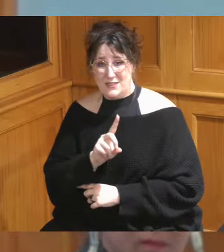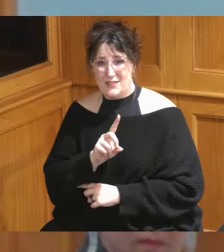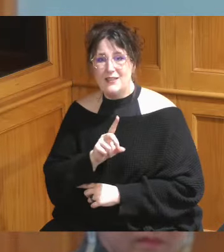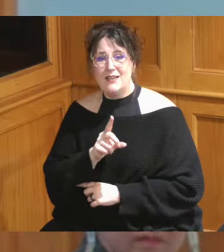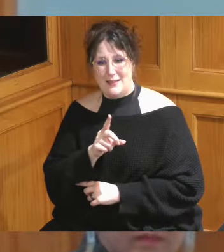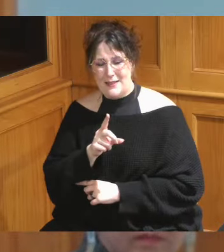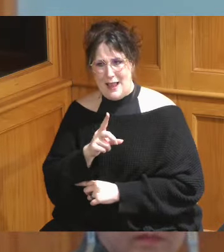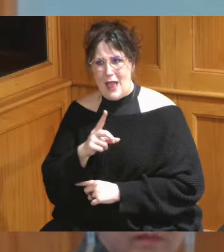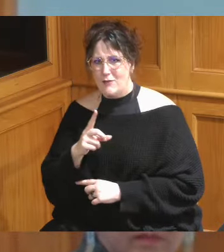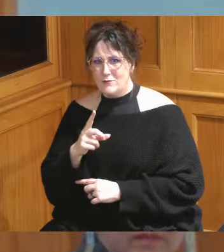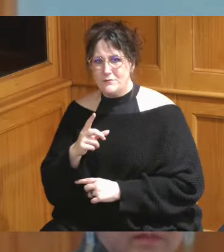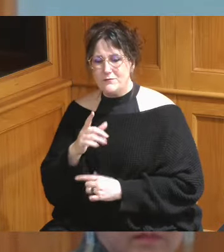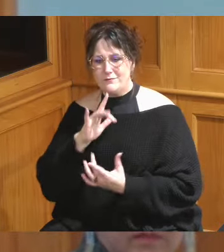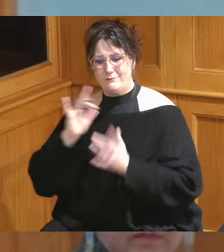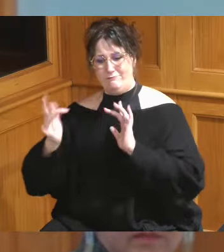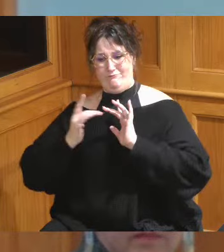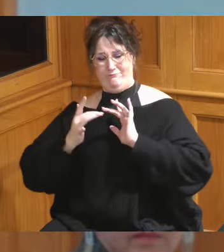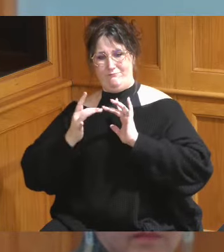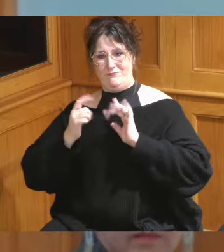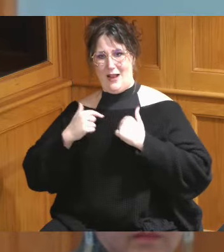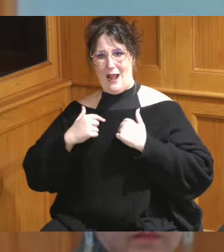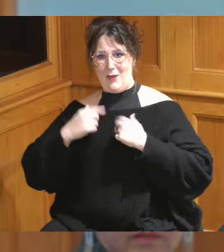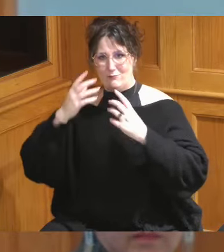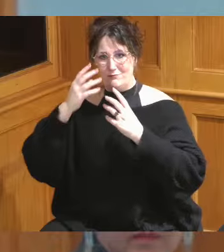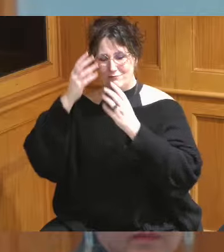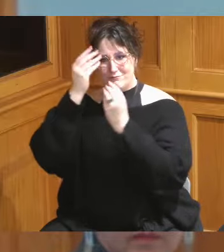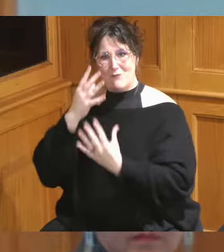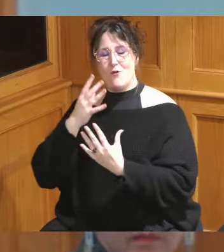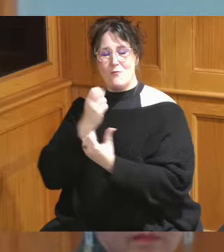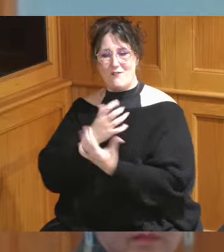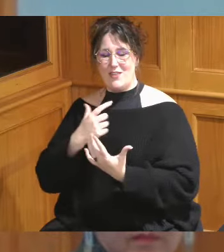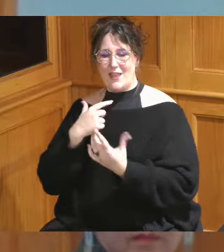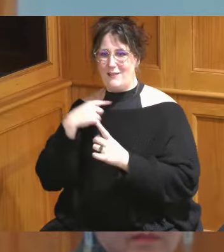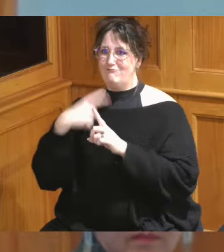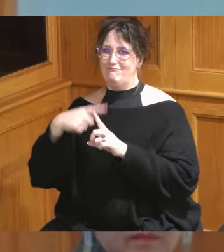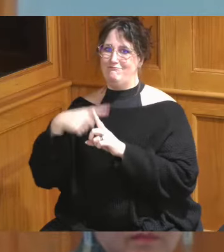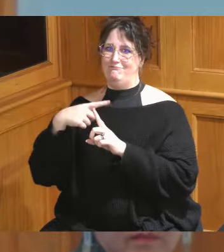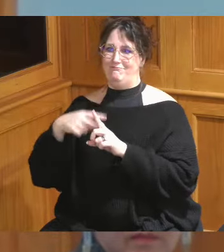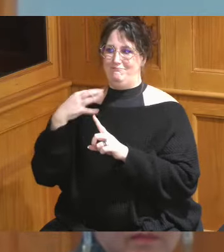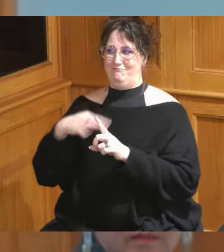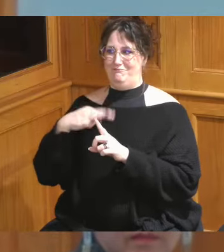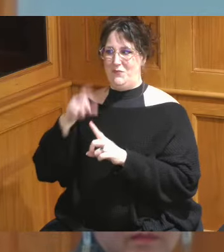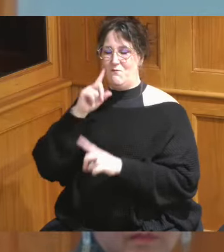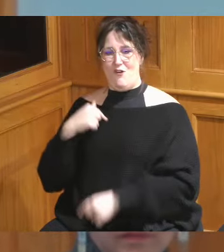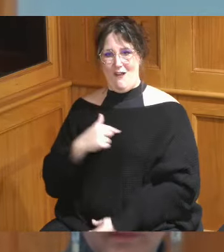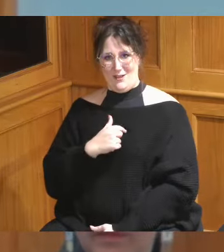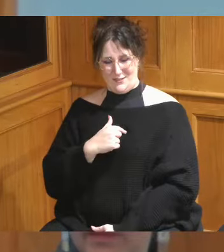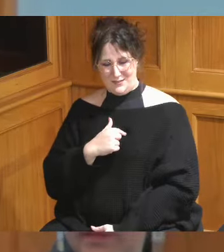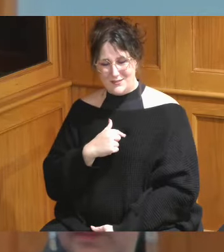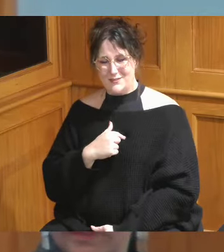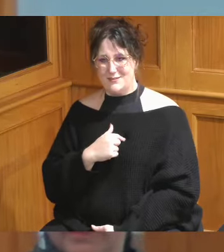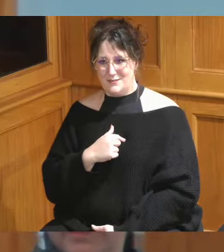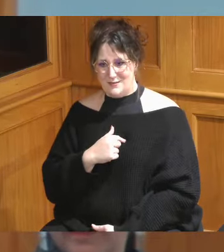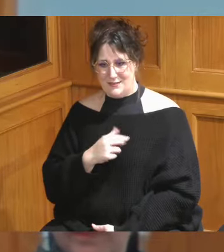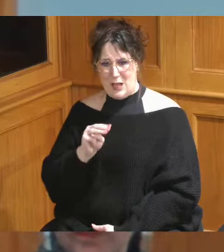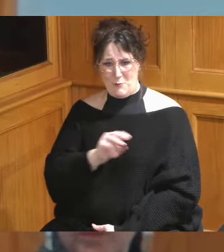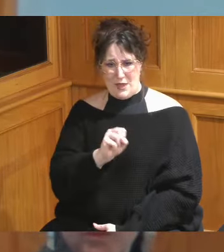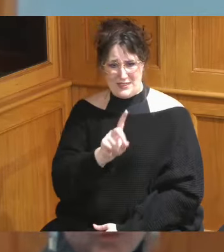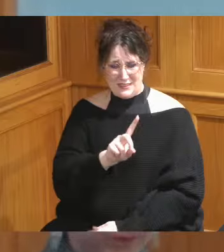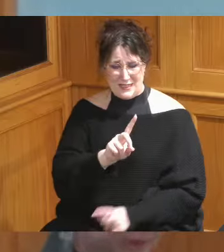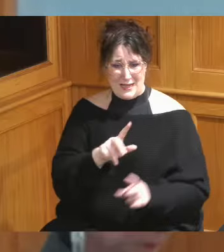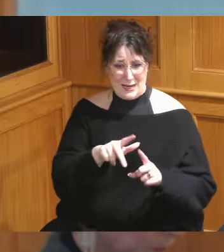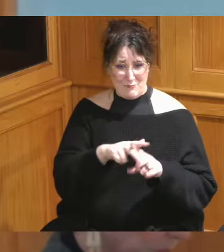in everything. we we see this as a big plus for MSD for maintenance and we also see some